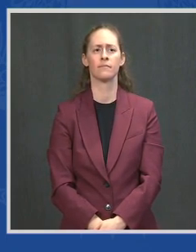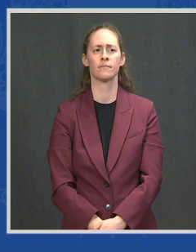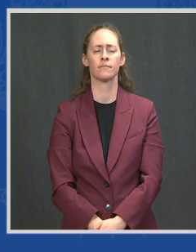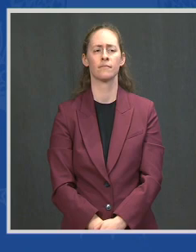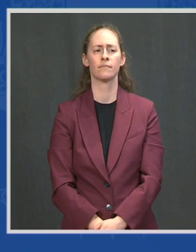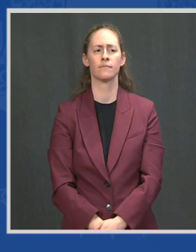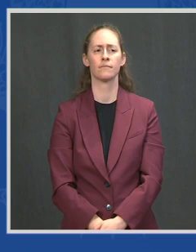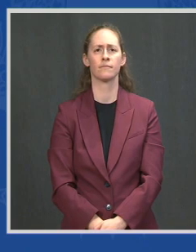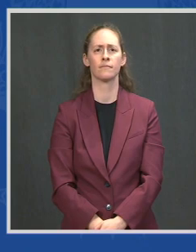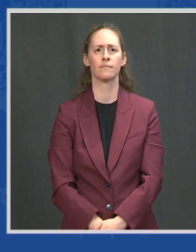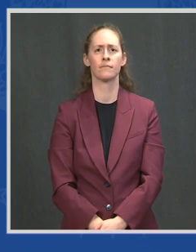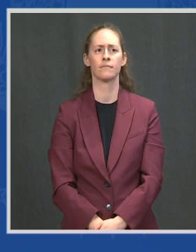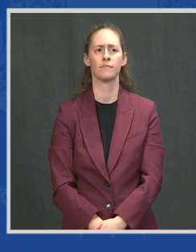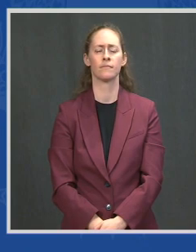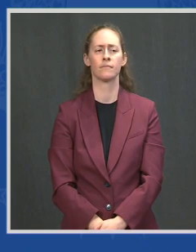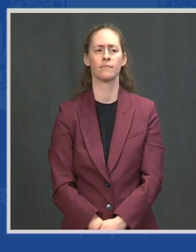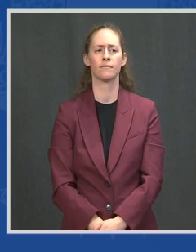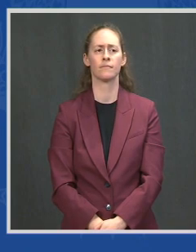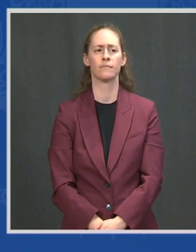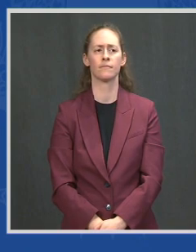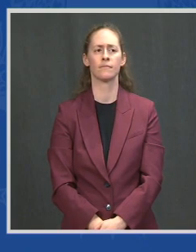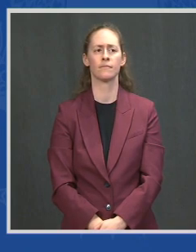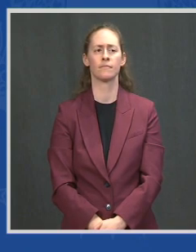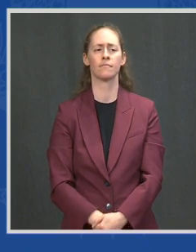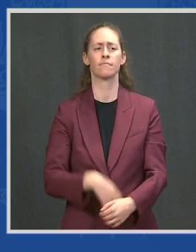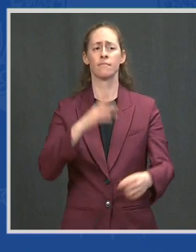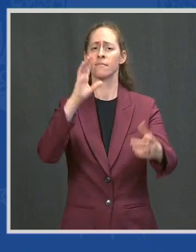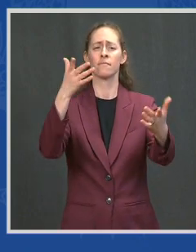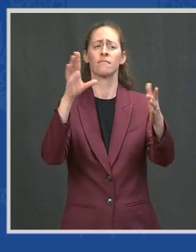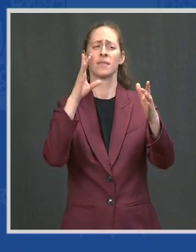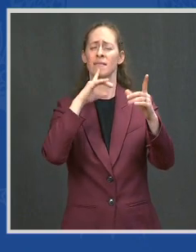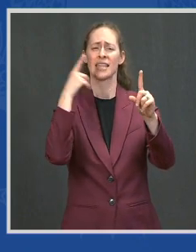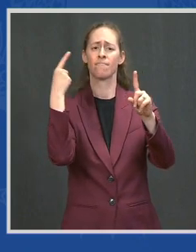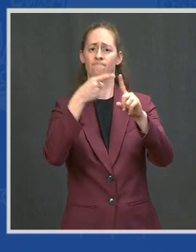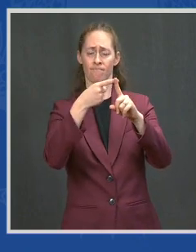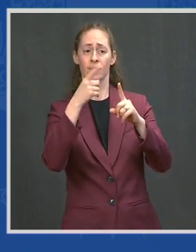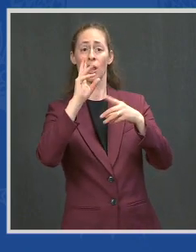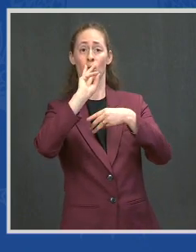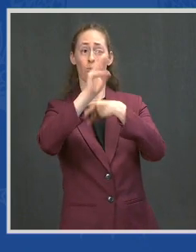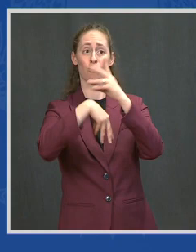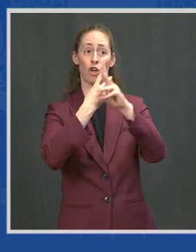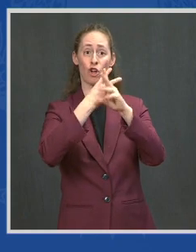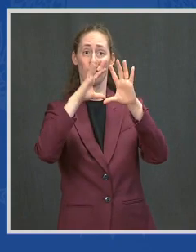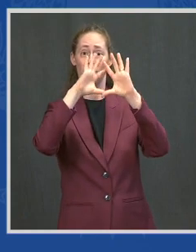as long as there's a problem anywhere in the world, even if we solve it here, we're going to move as quickly